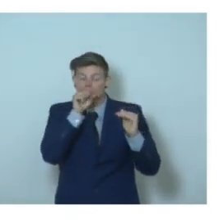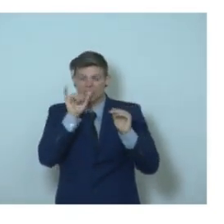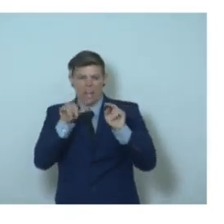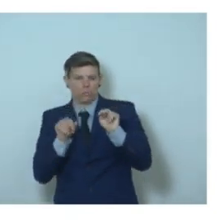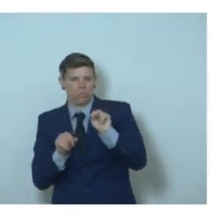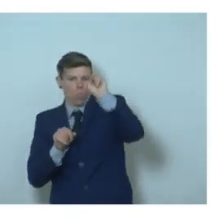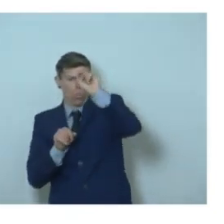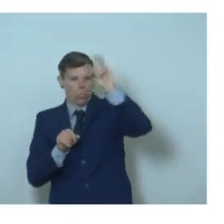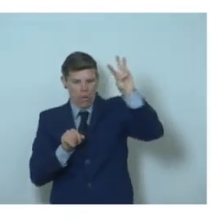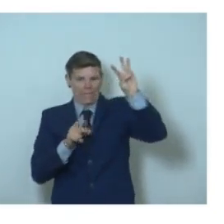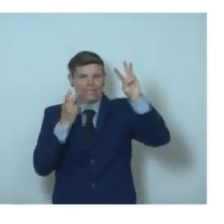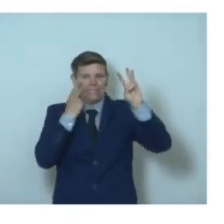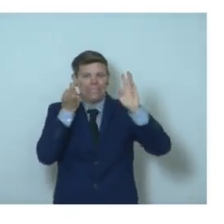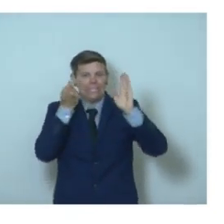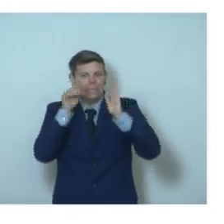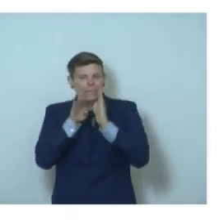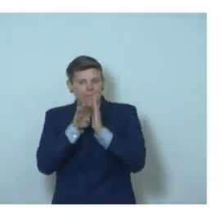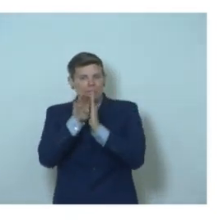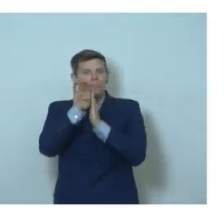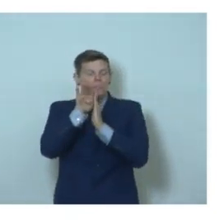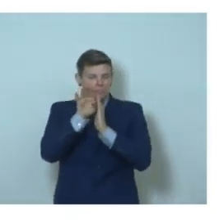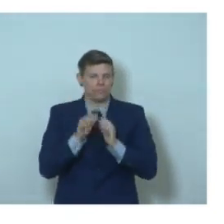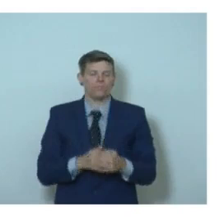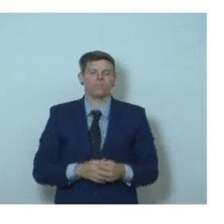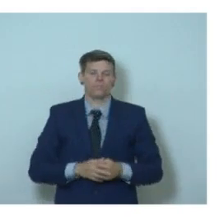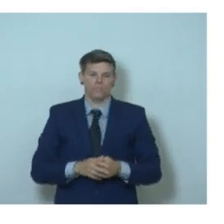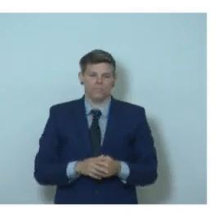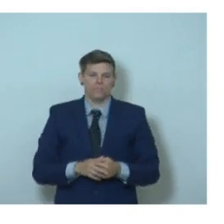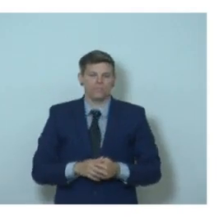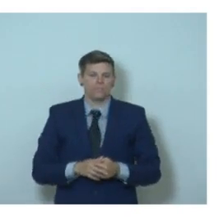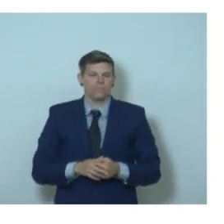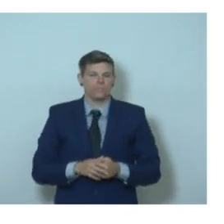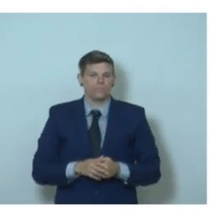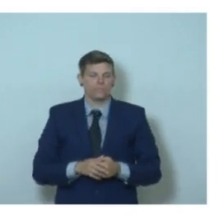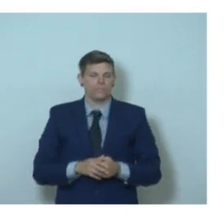FACILITIES THERE, BUT YOU CAN SEE TO THE ORANGE LINE.